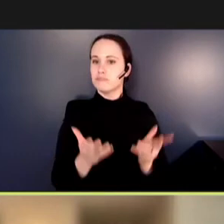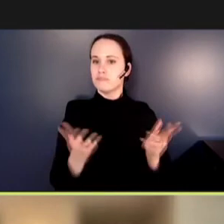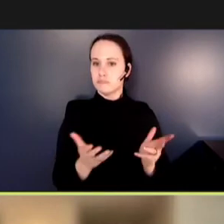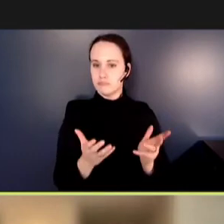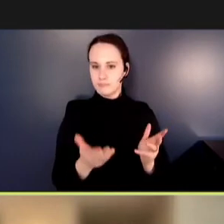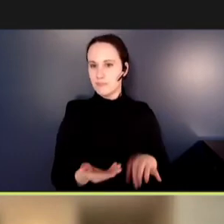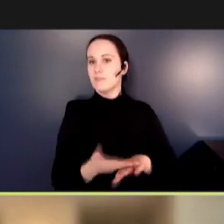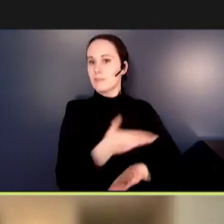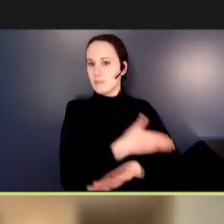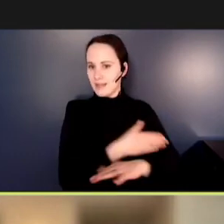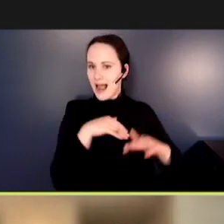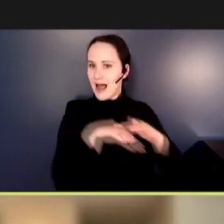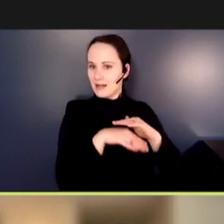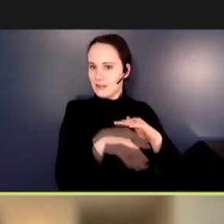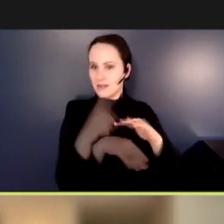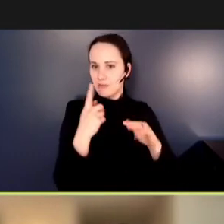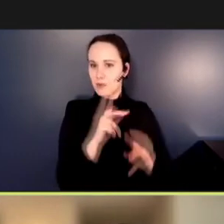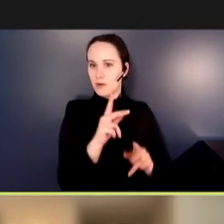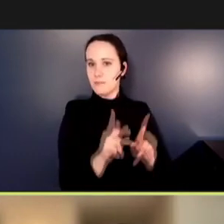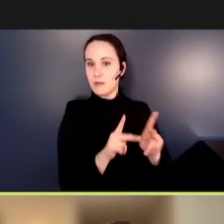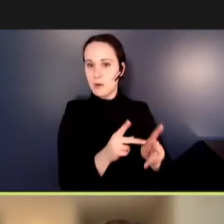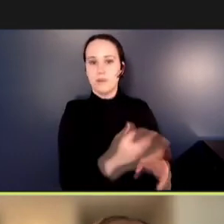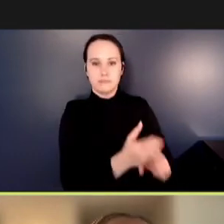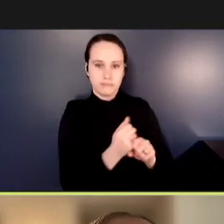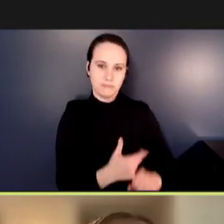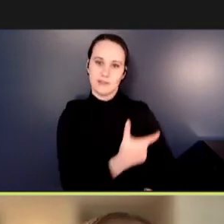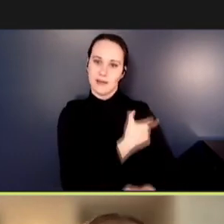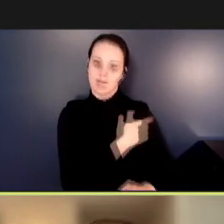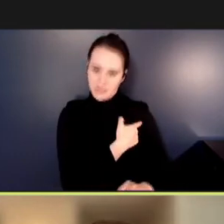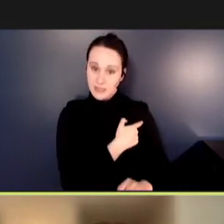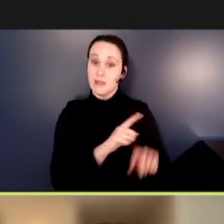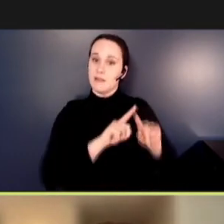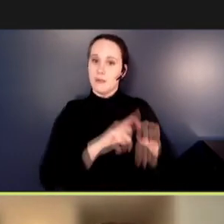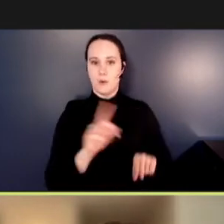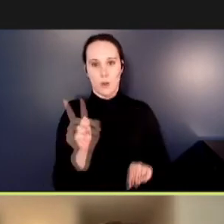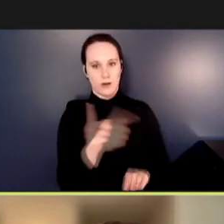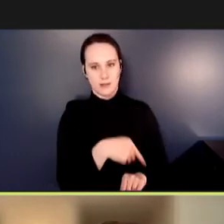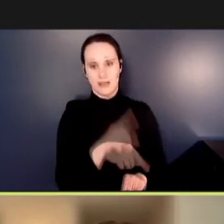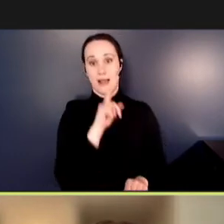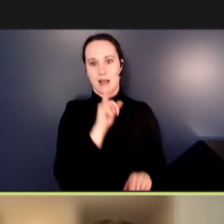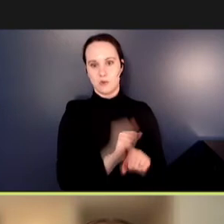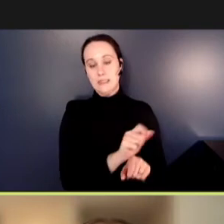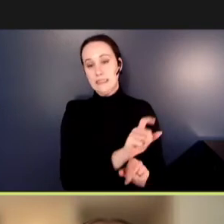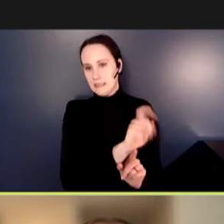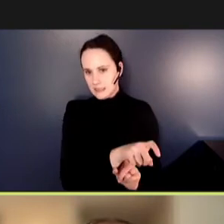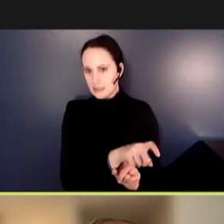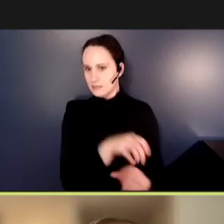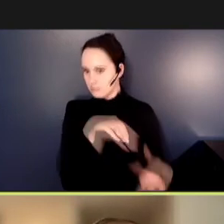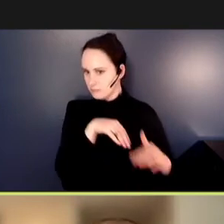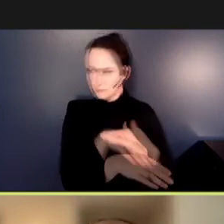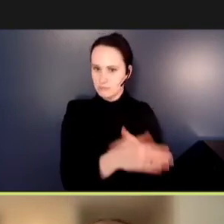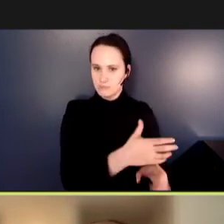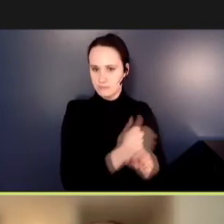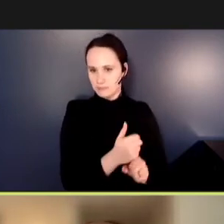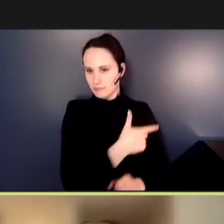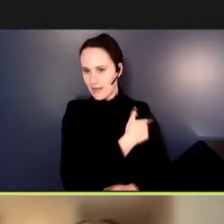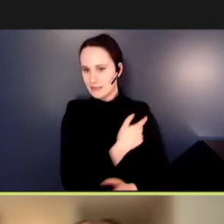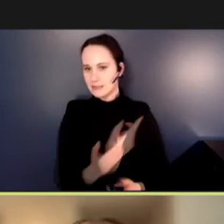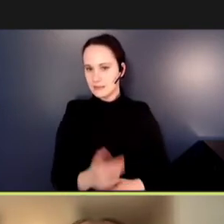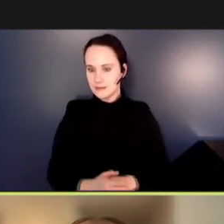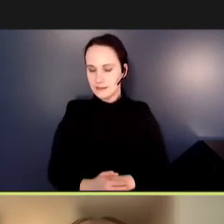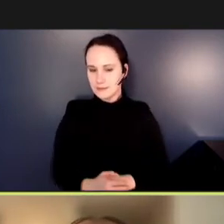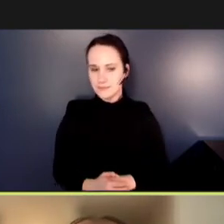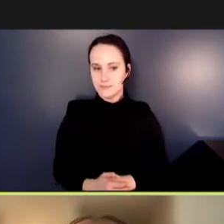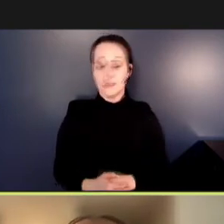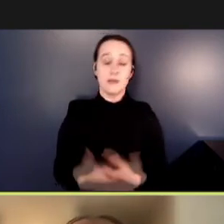get access to vaccine where people actually need them and would be able to get them. And so